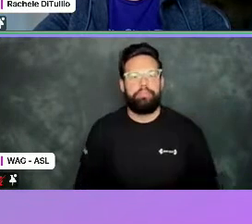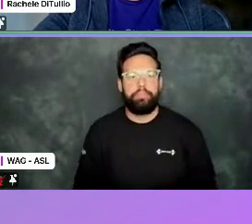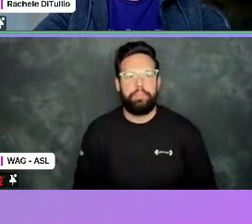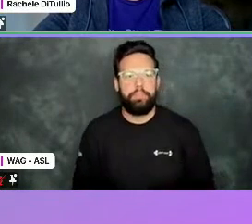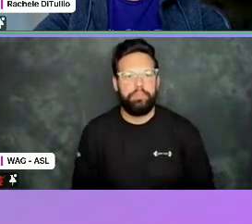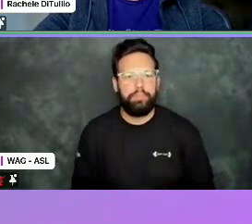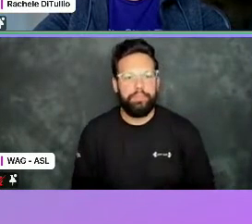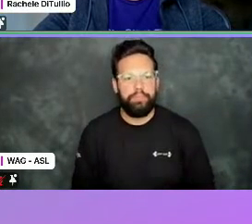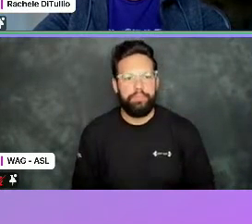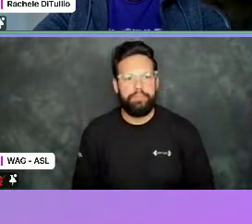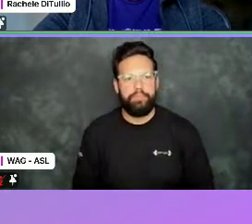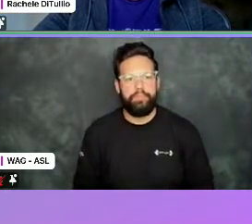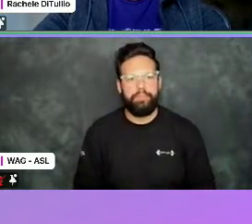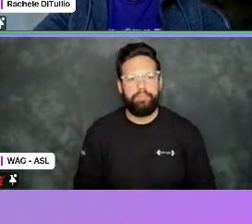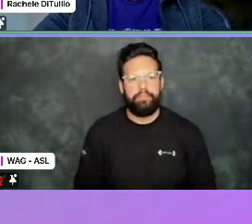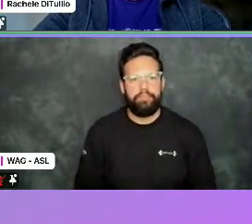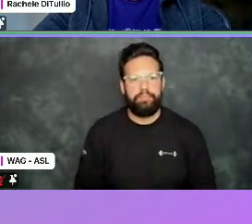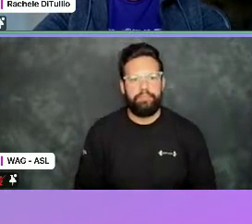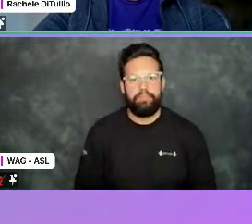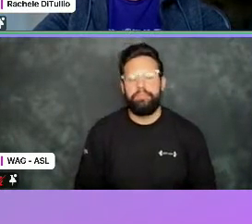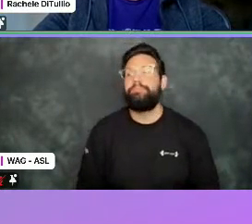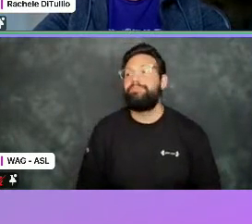options, luna and brienne. So let's see whether your email